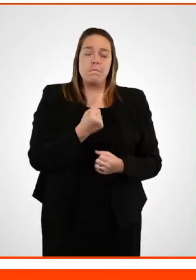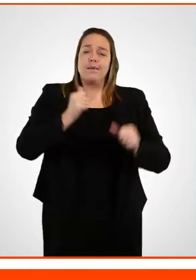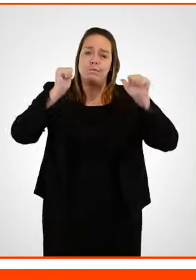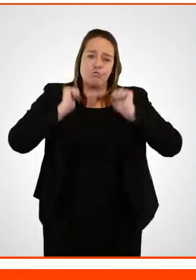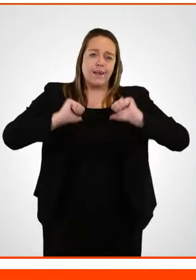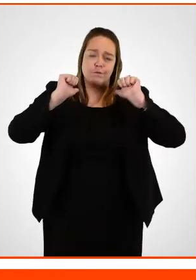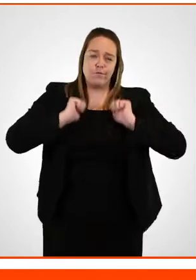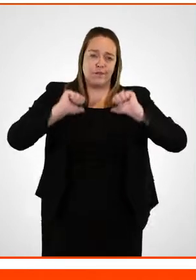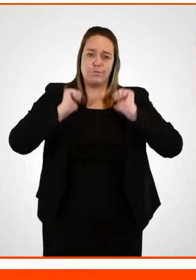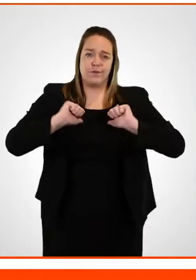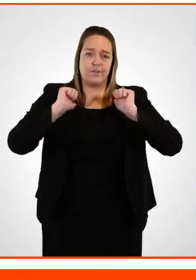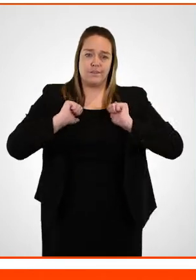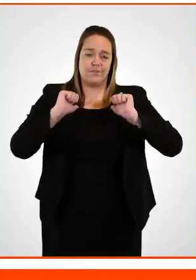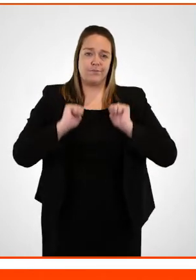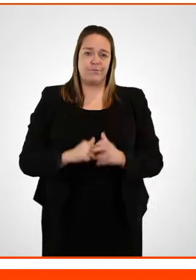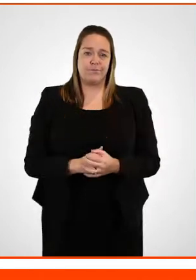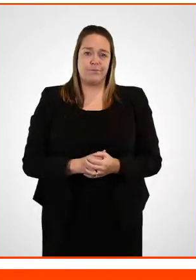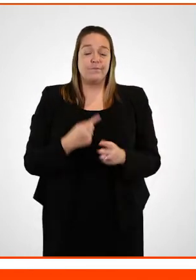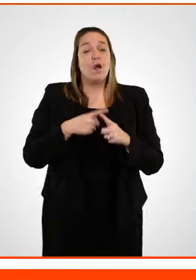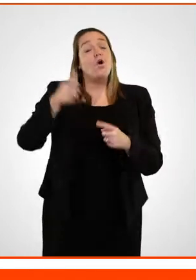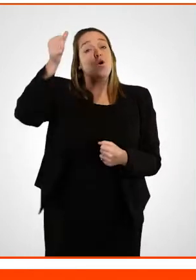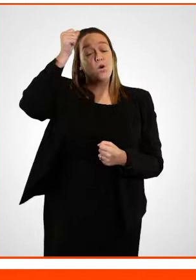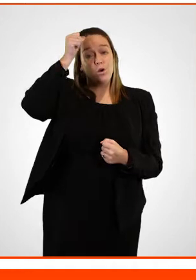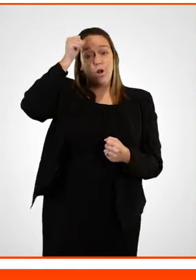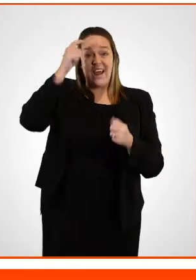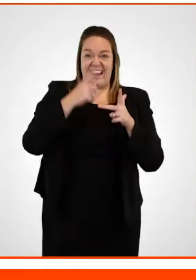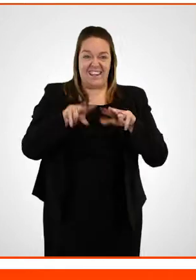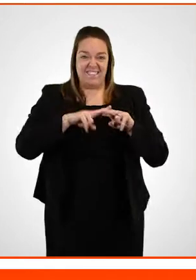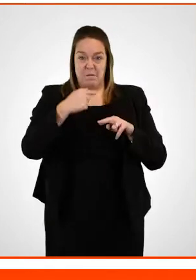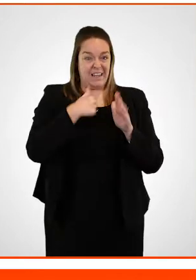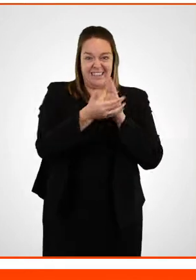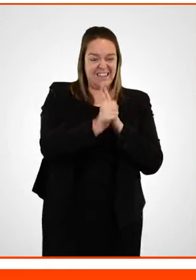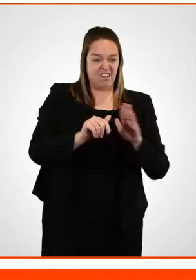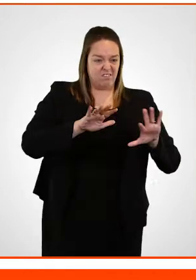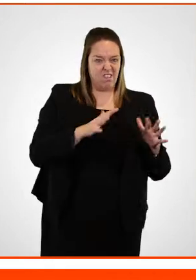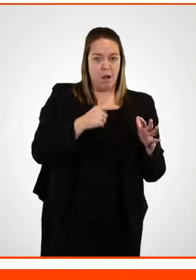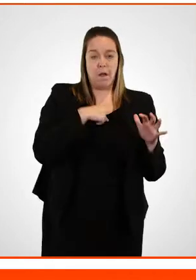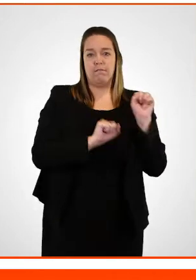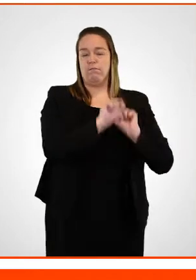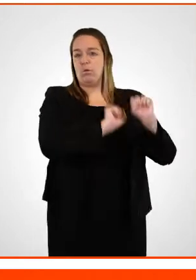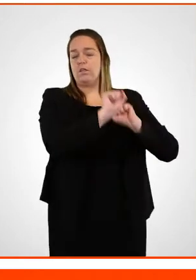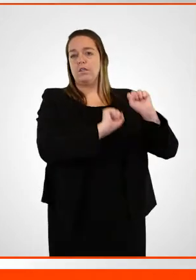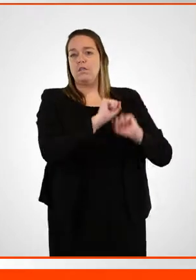and one of the things that we do know is that when you're not good at something, you avoid it.